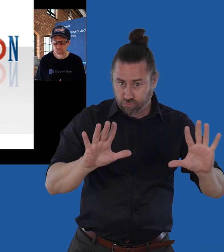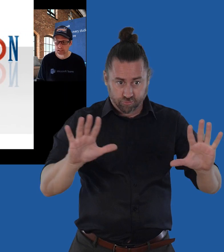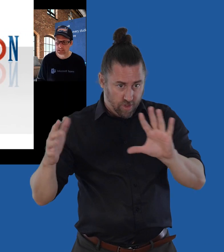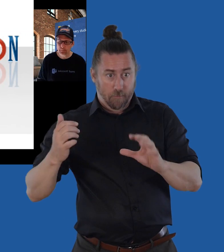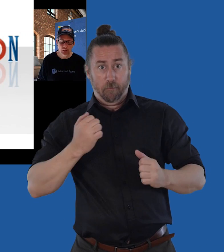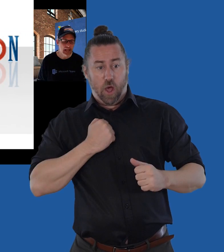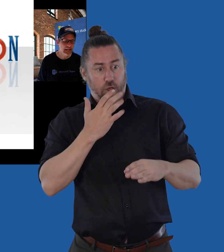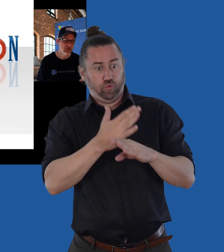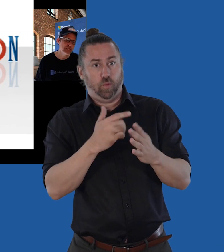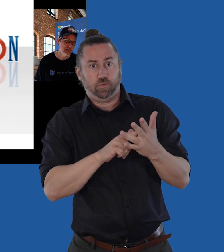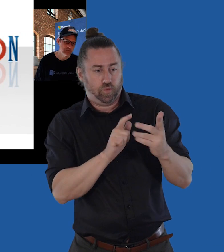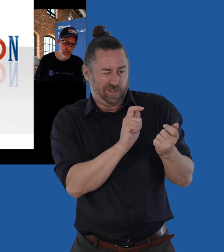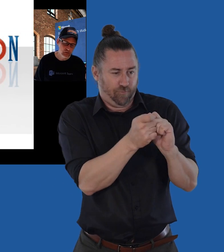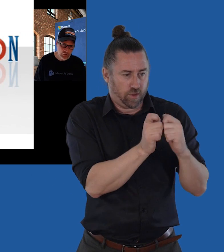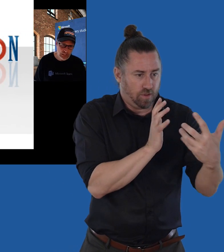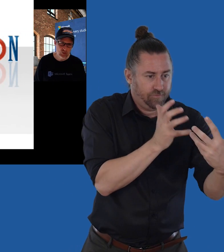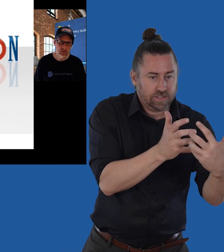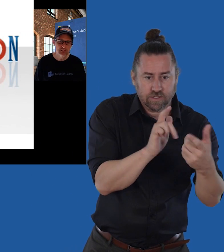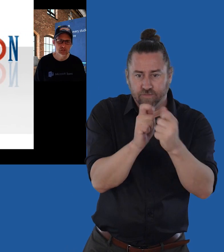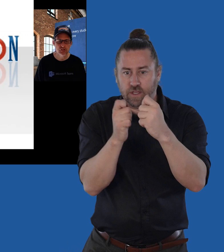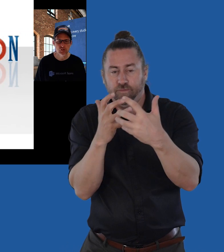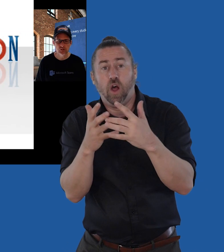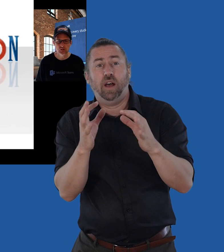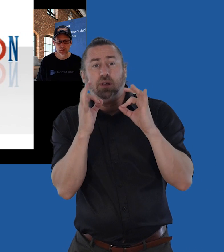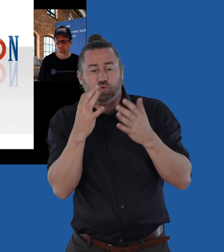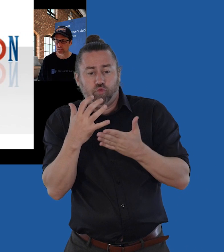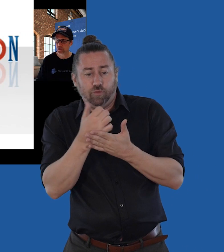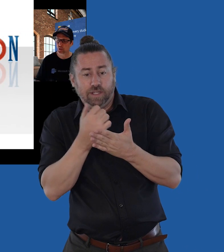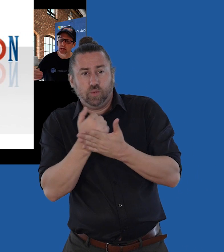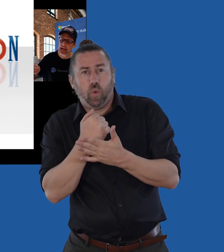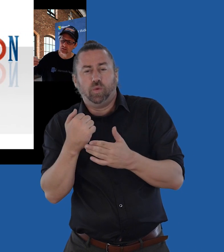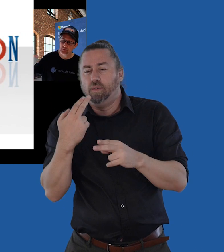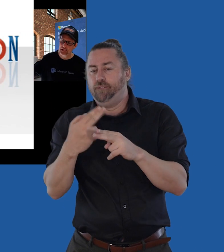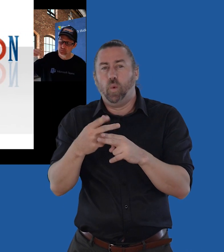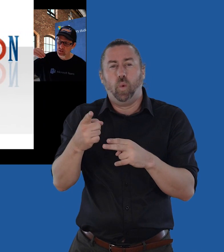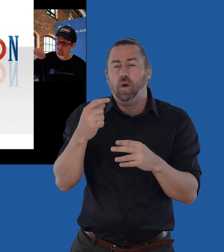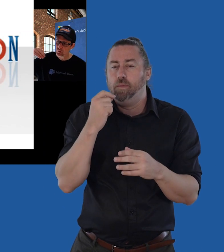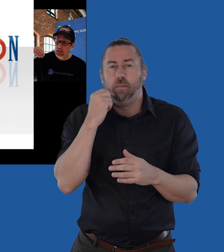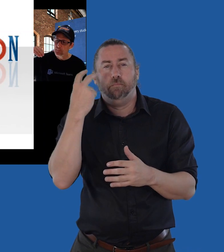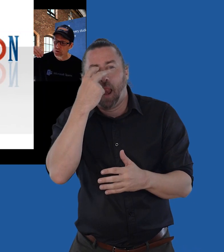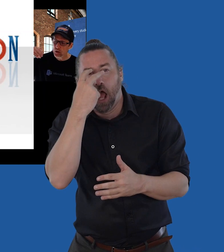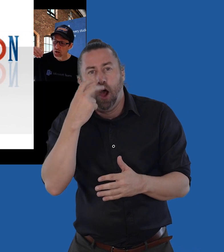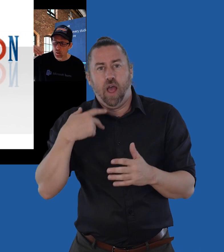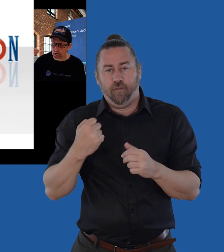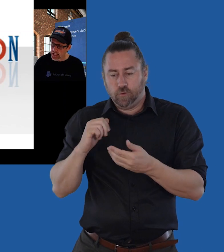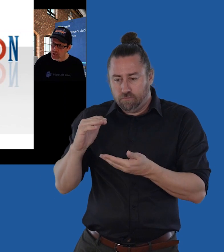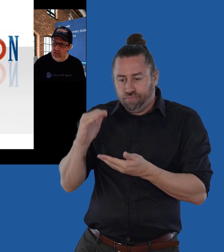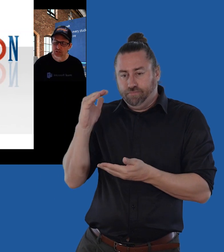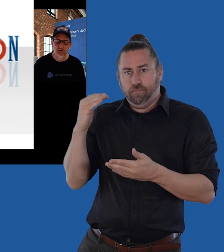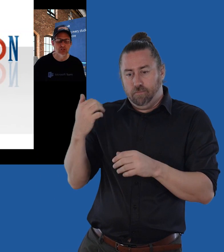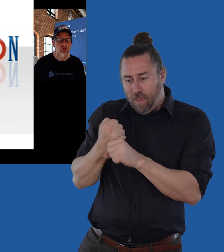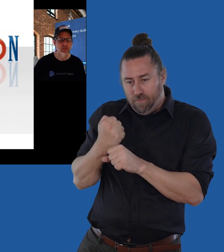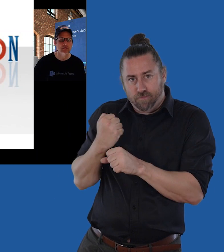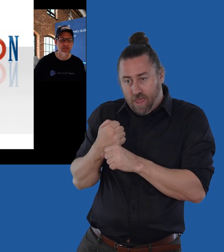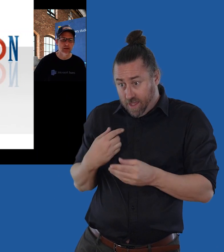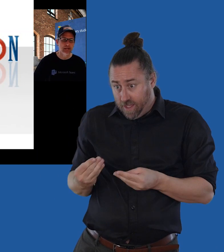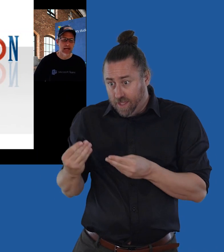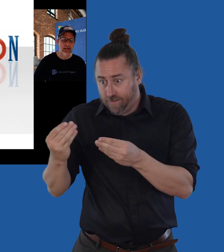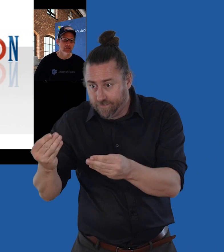So, for example, I had to make specific resources for students with low vision, or I had to make special accommodations for students that maybe had,